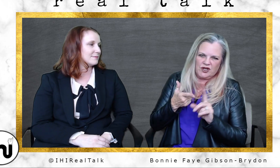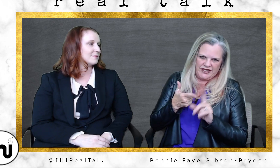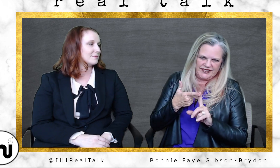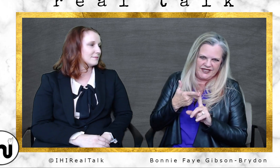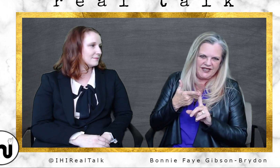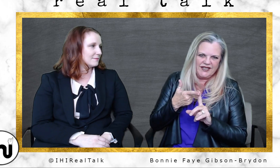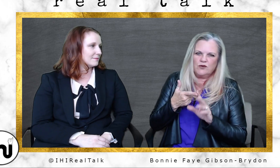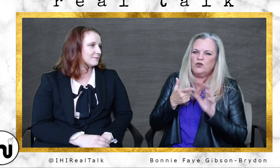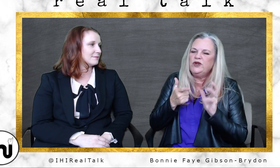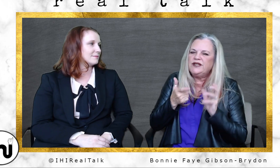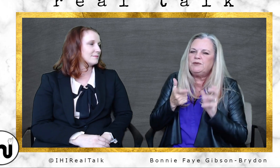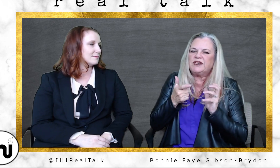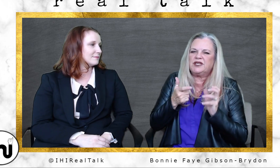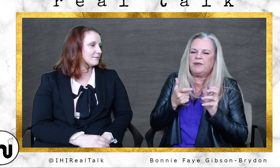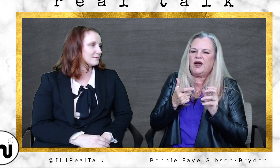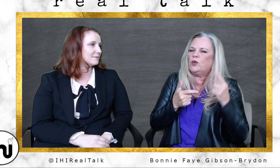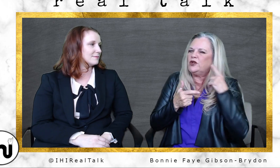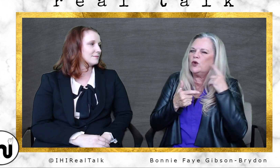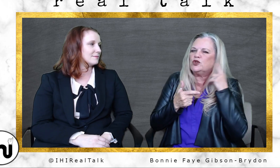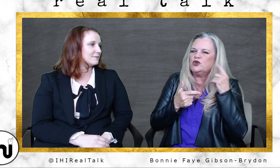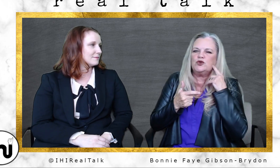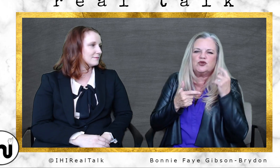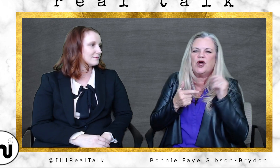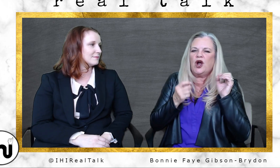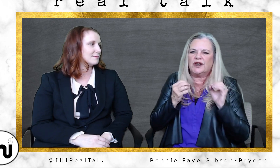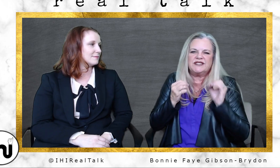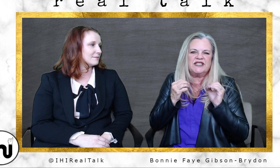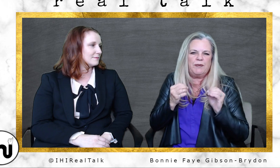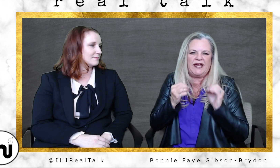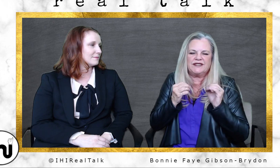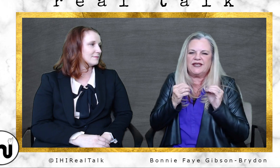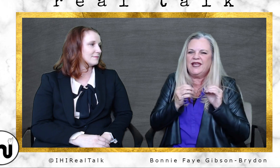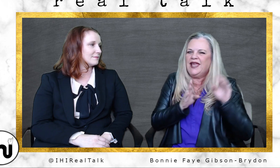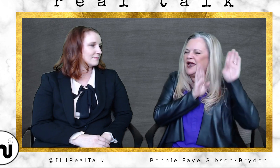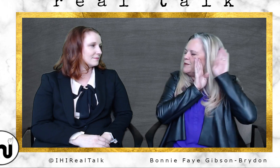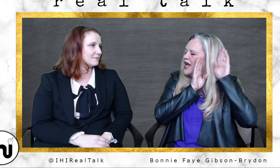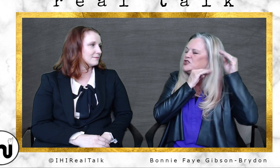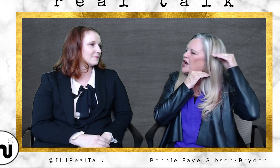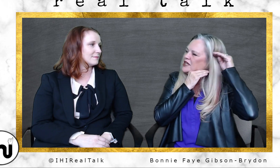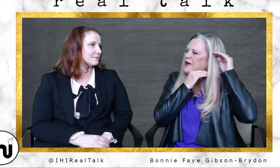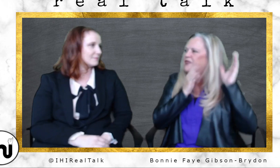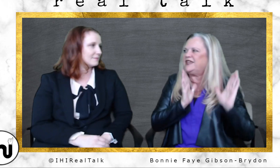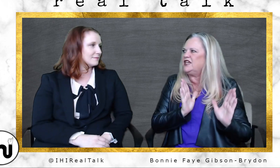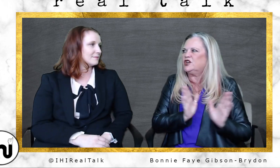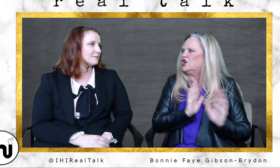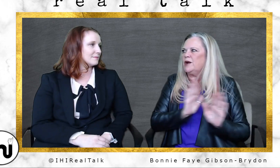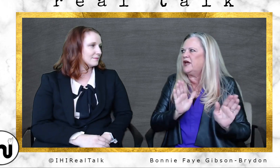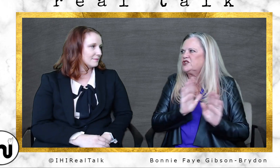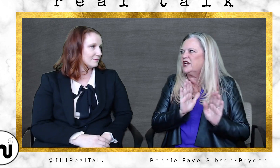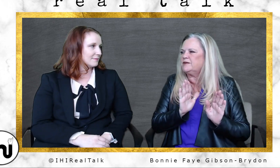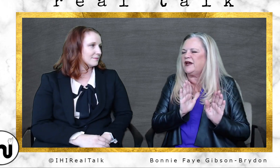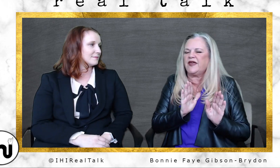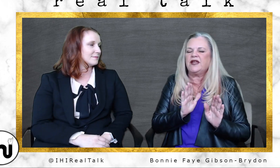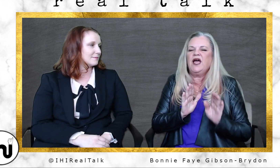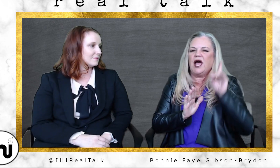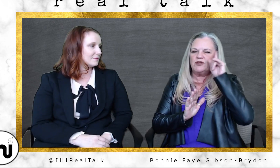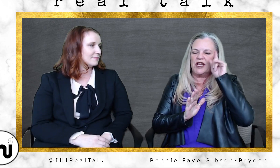listening, and I'm really picky about we don't use our listening capacity. And I'm not talking about the ear. I'm not talking about that. I'm talking about